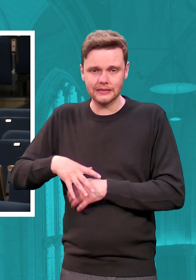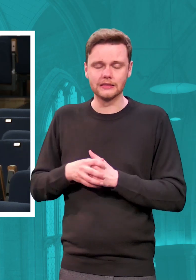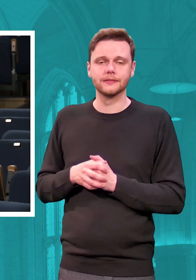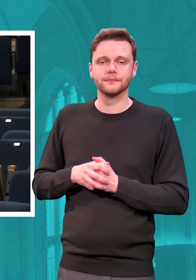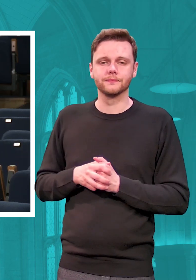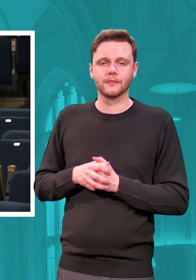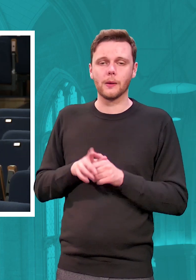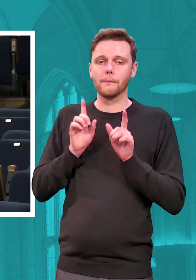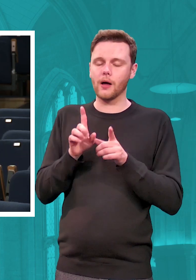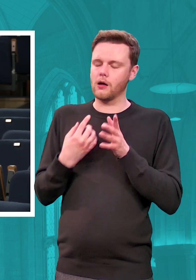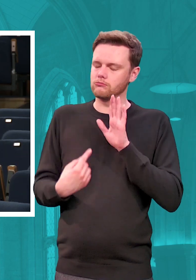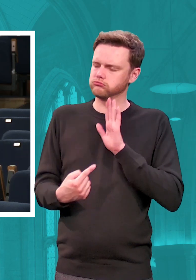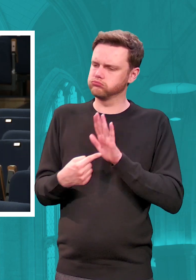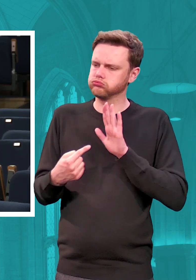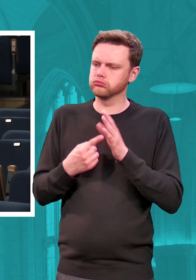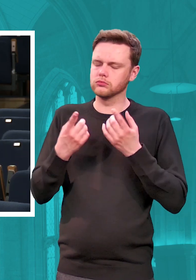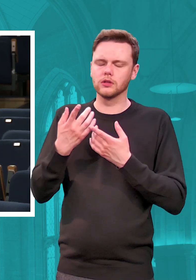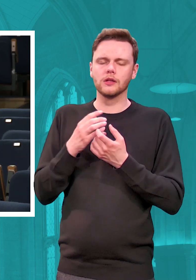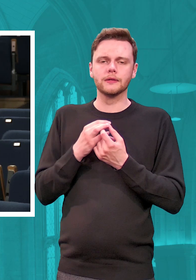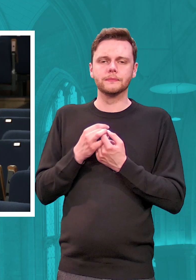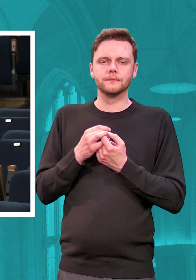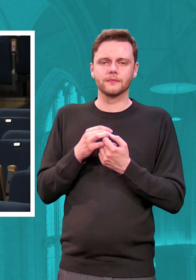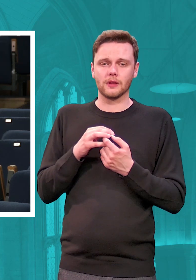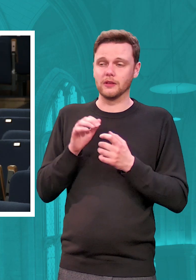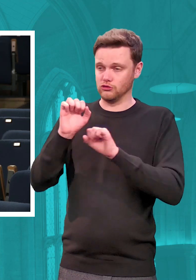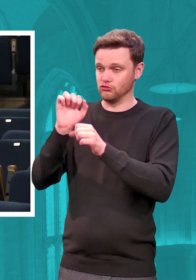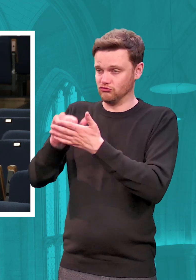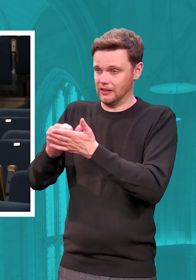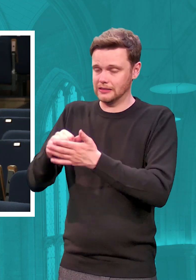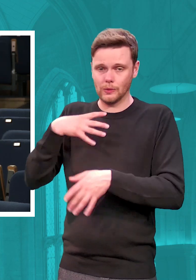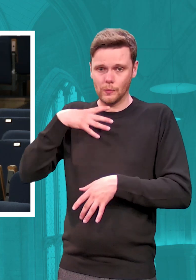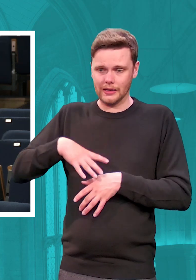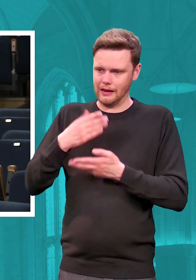but most importantly of all, you're right, we need a clear vision.